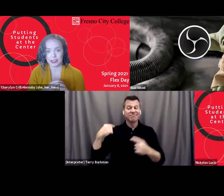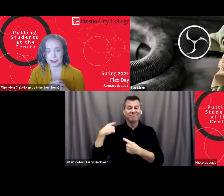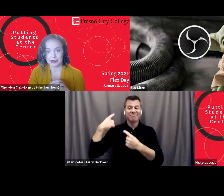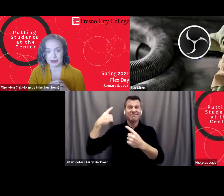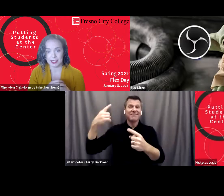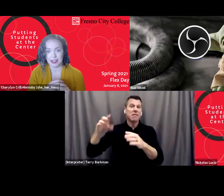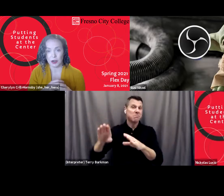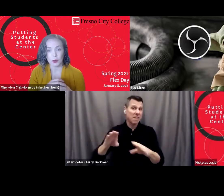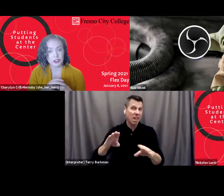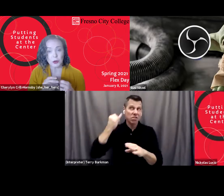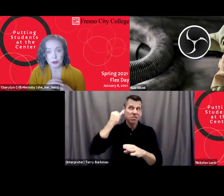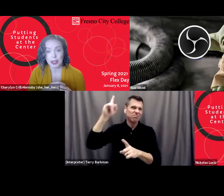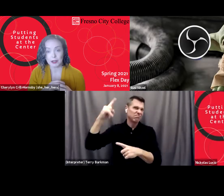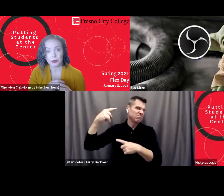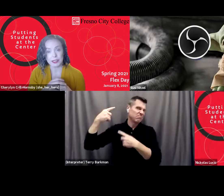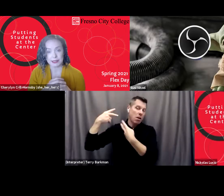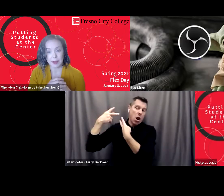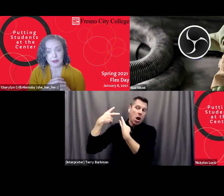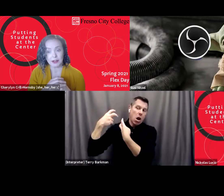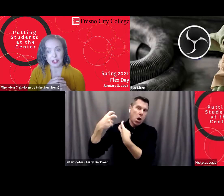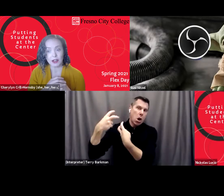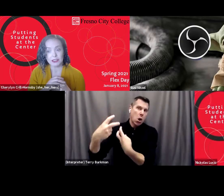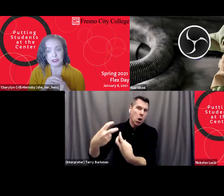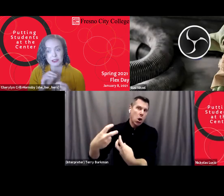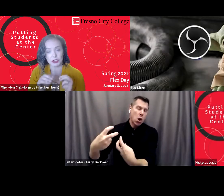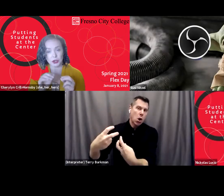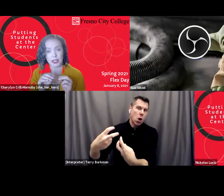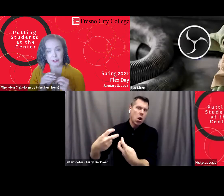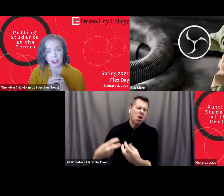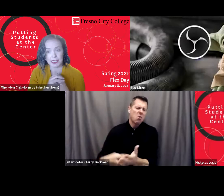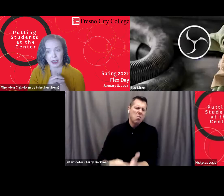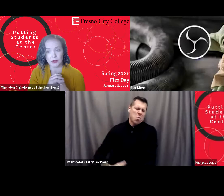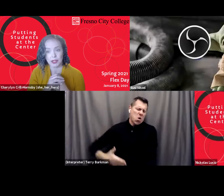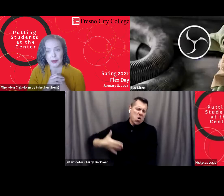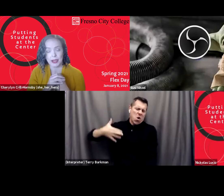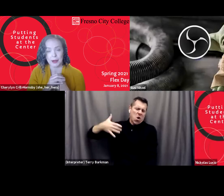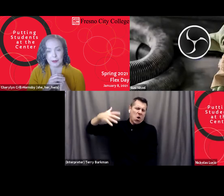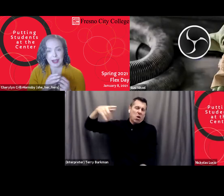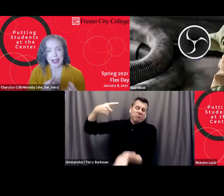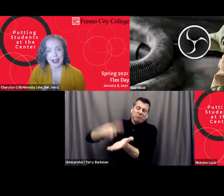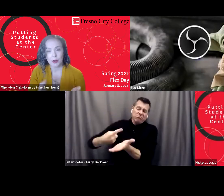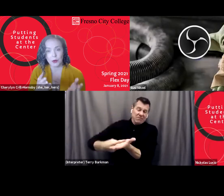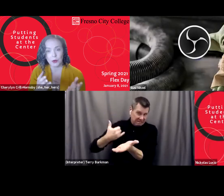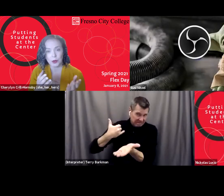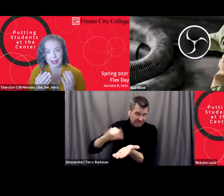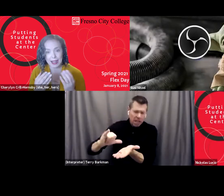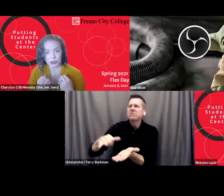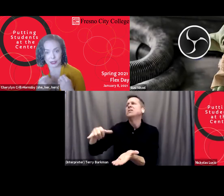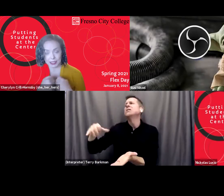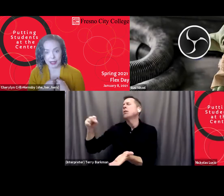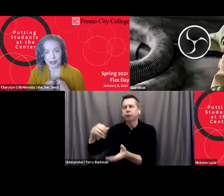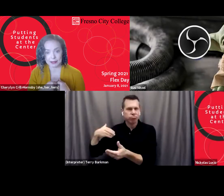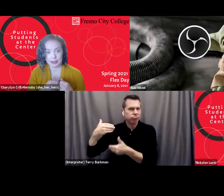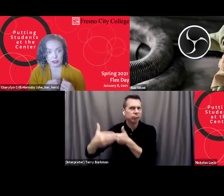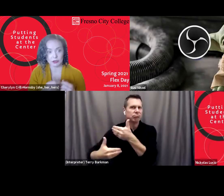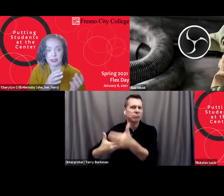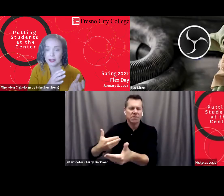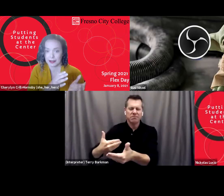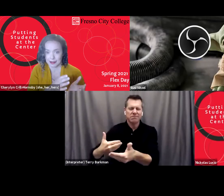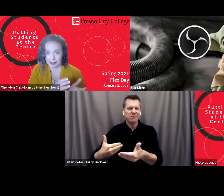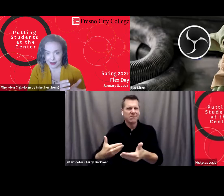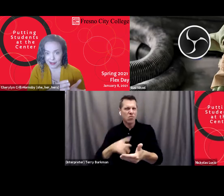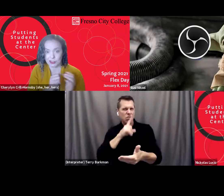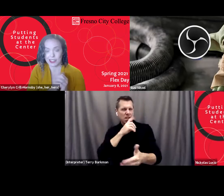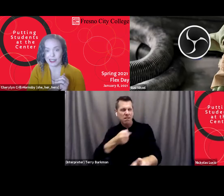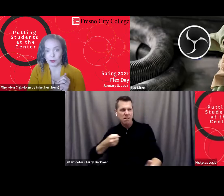ideas that we don't go back and re examine very often to try and find out how it actually impacts a student. Understanding